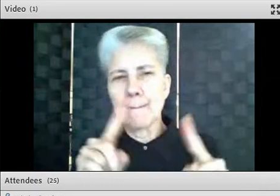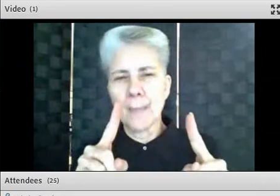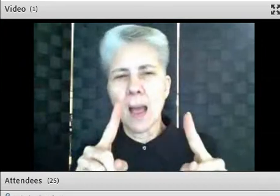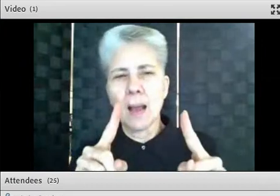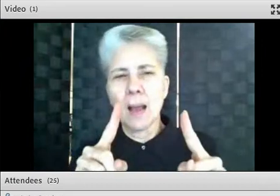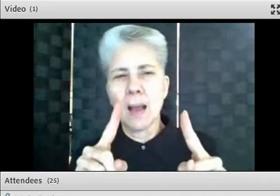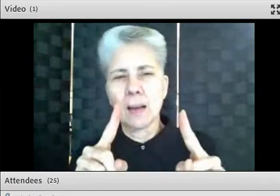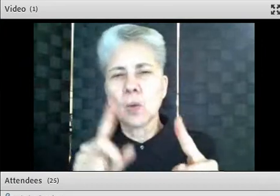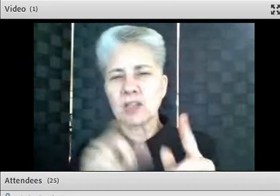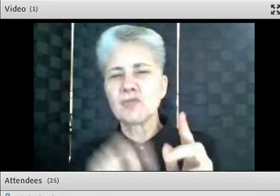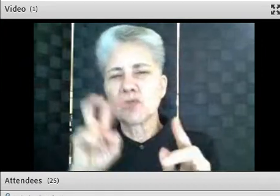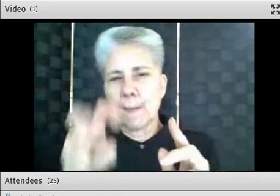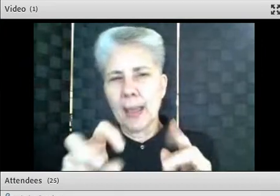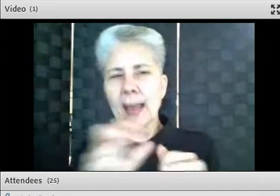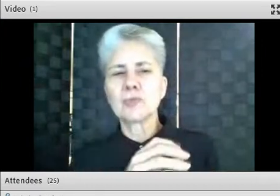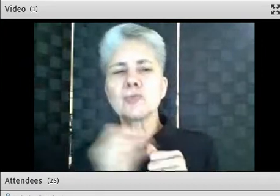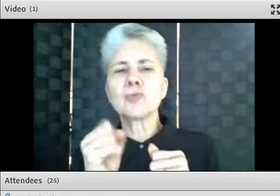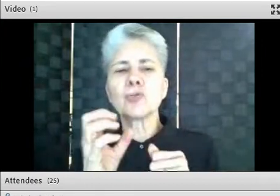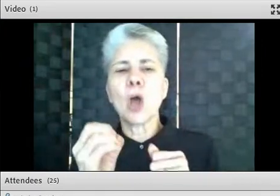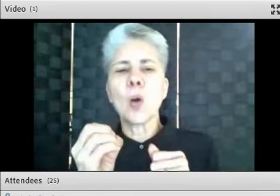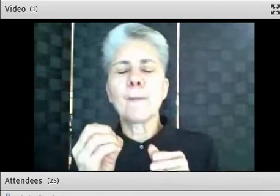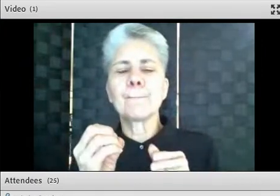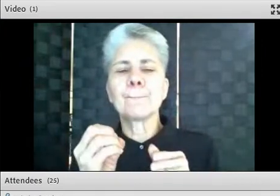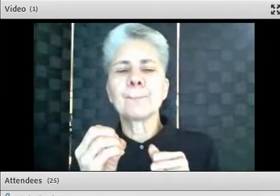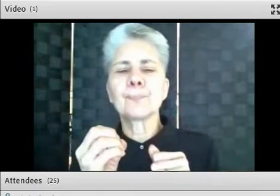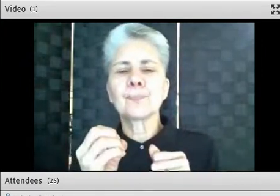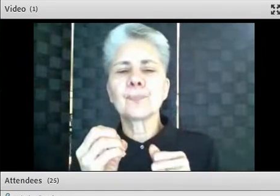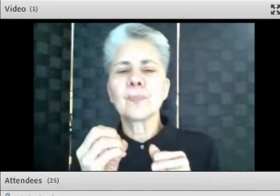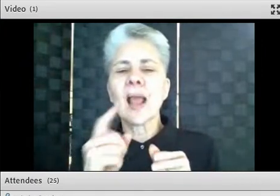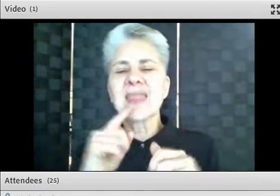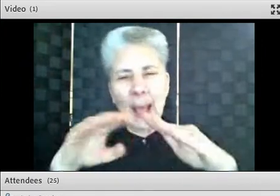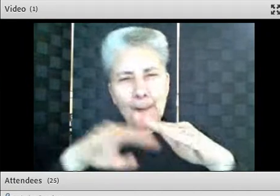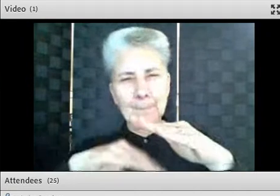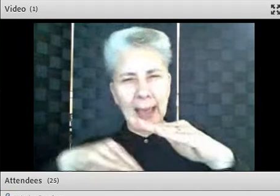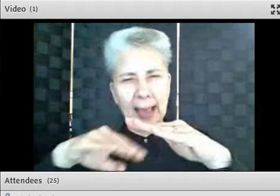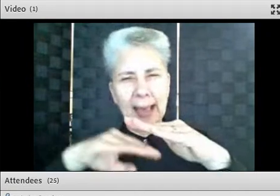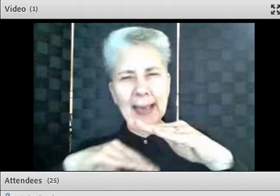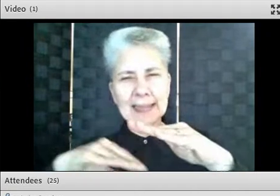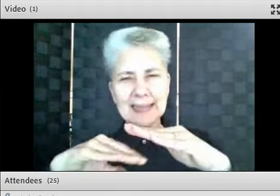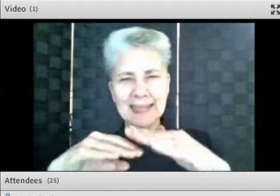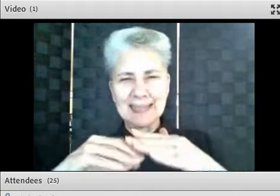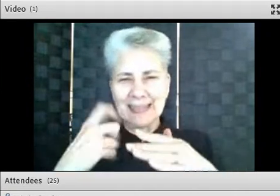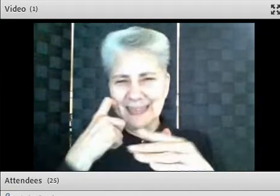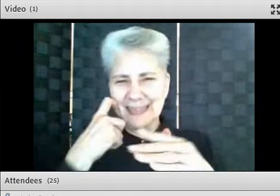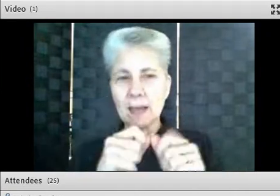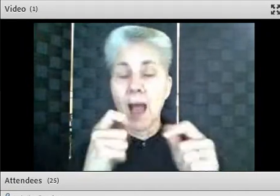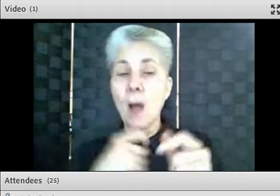but I'm going to skip ahead for just a second. So, that's just the basics, I guess, at laying the foundation.